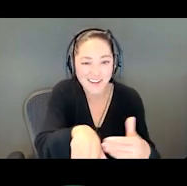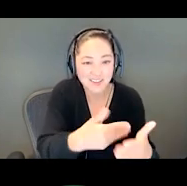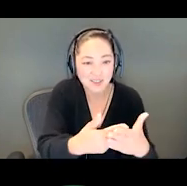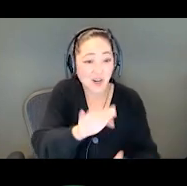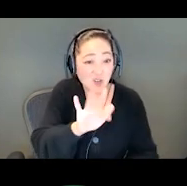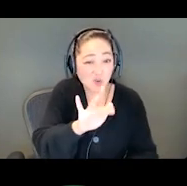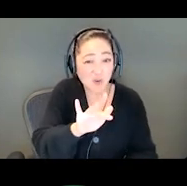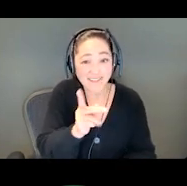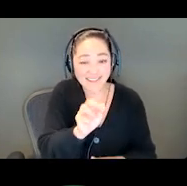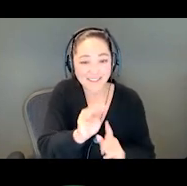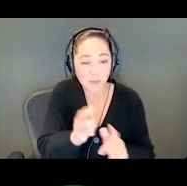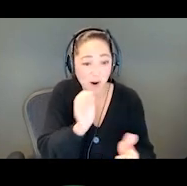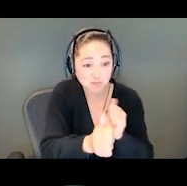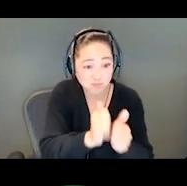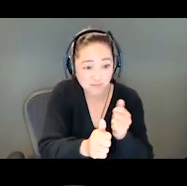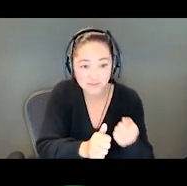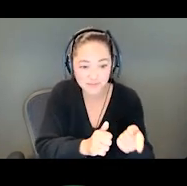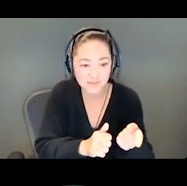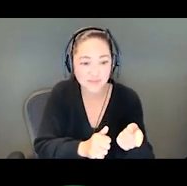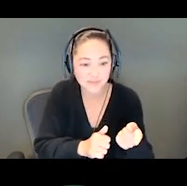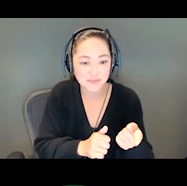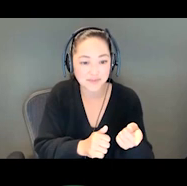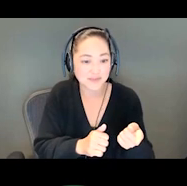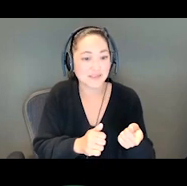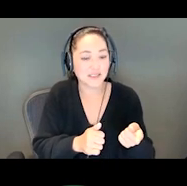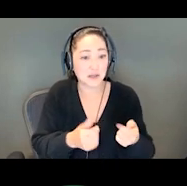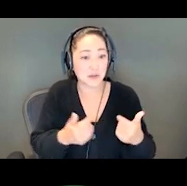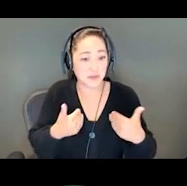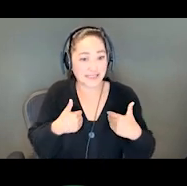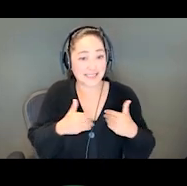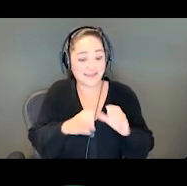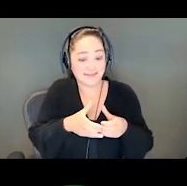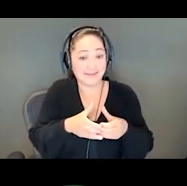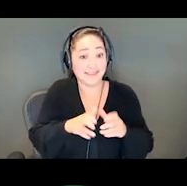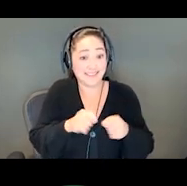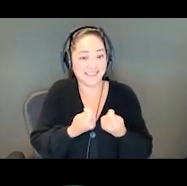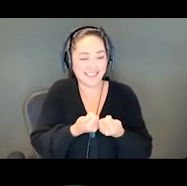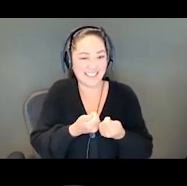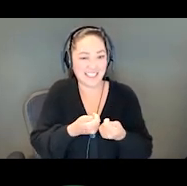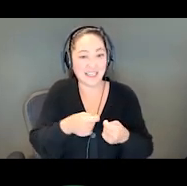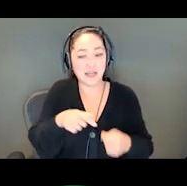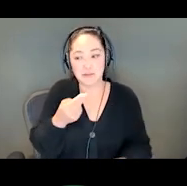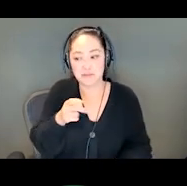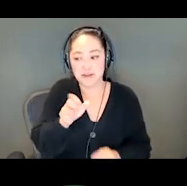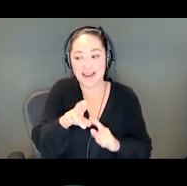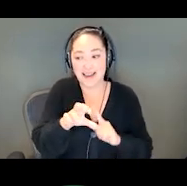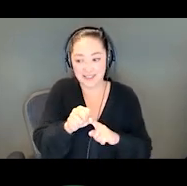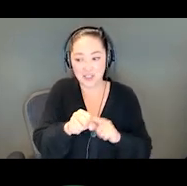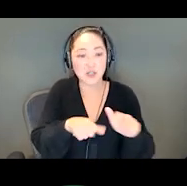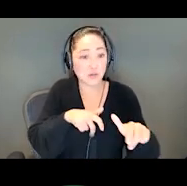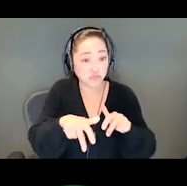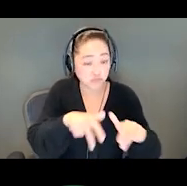We did it as a team of hikers last July and with us is Samuel which would not be able